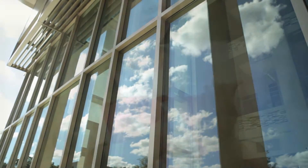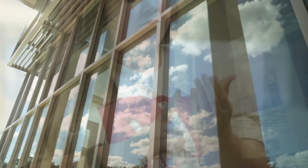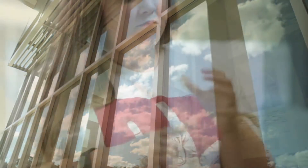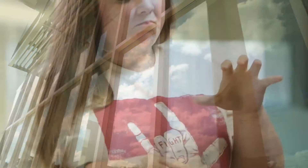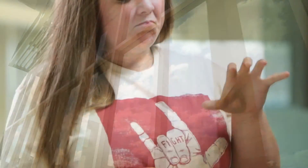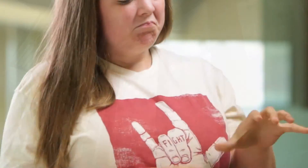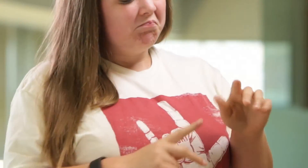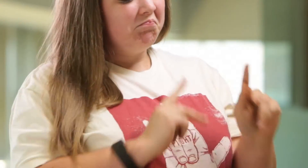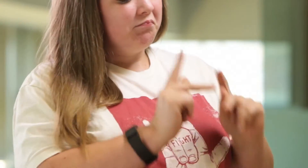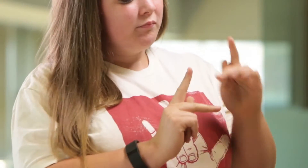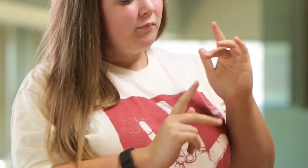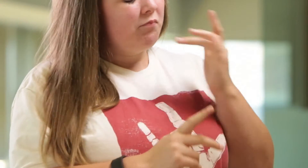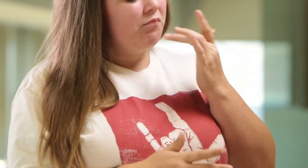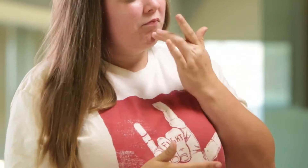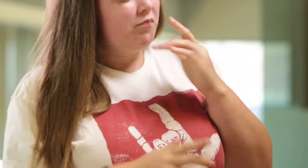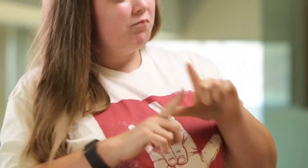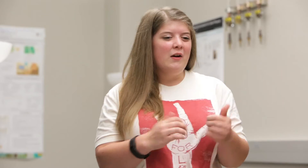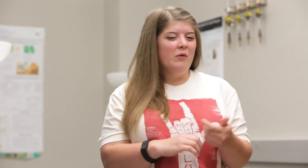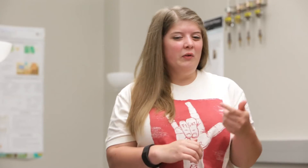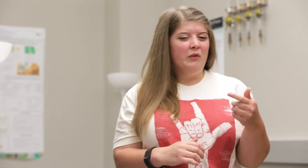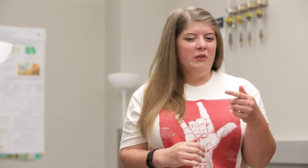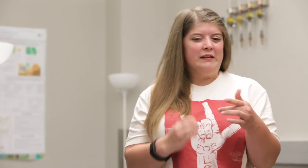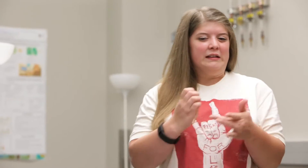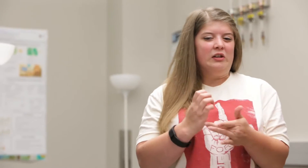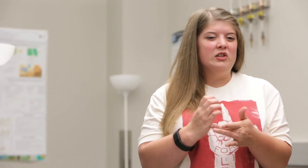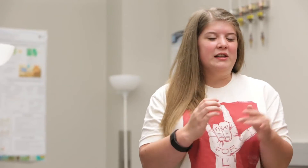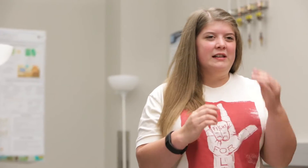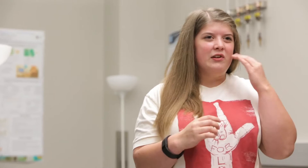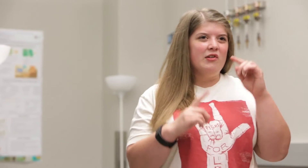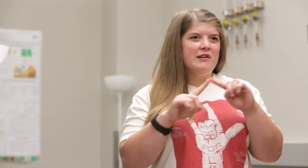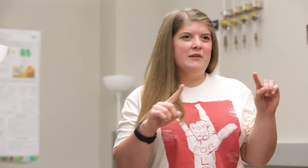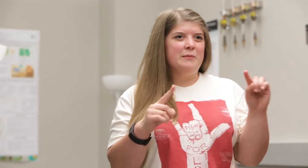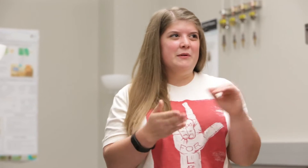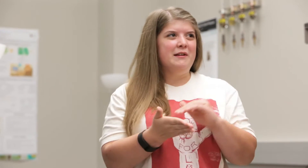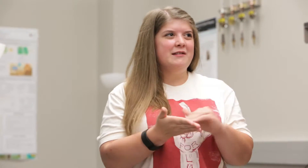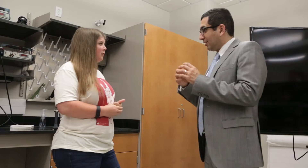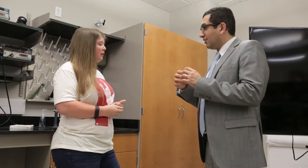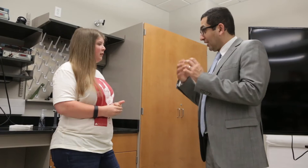communicate with those who don’t know sign language and be instantly understood?